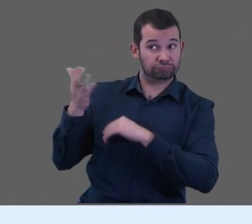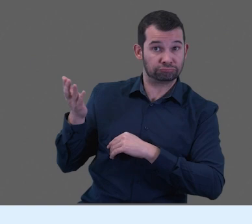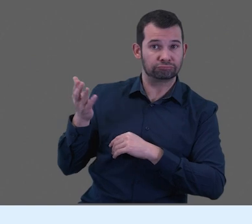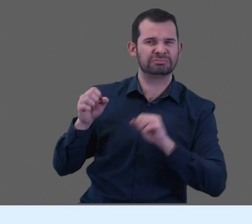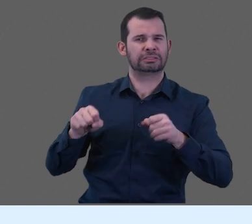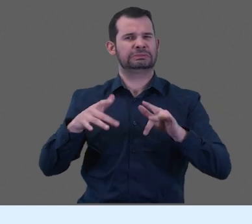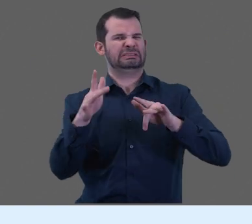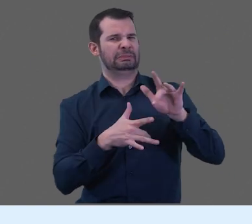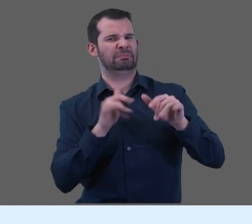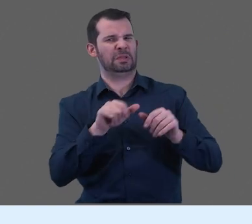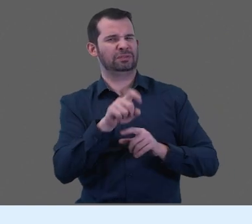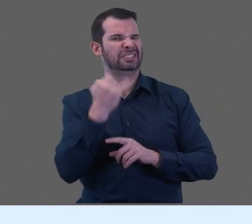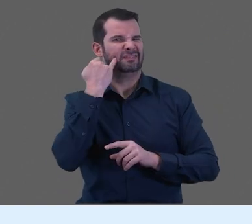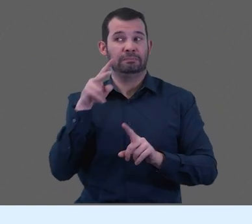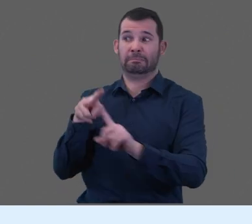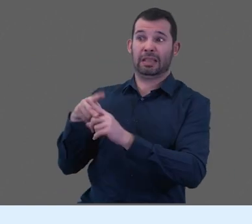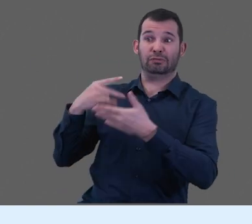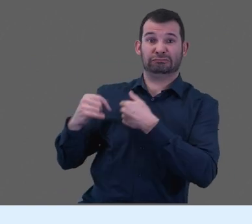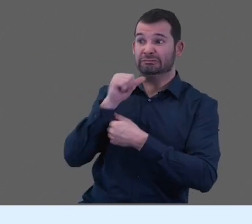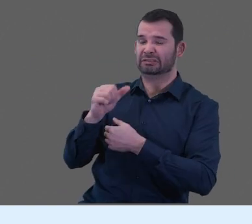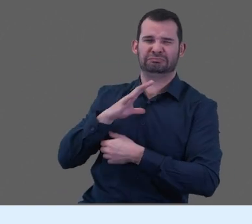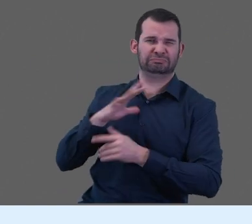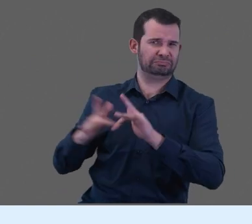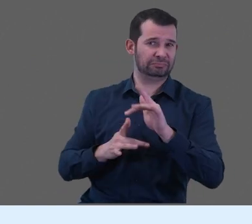and can skip the question if it does not apply to their project.